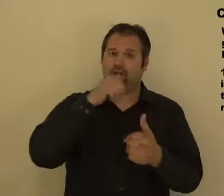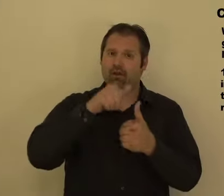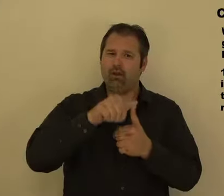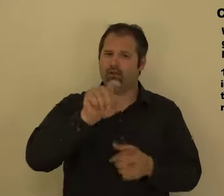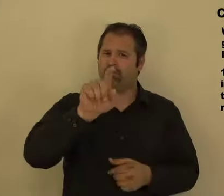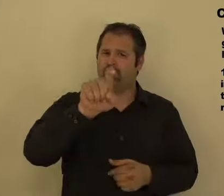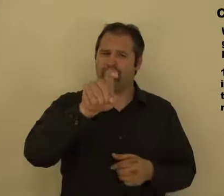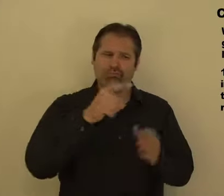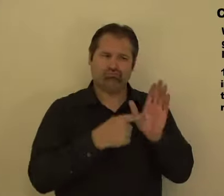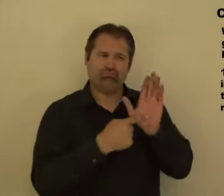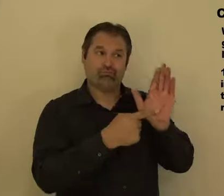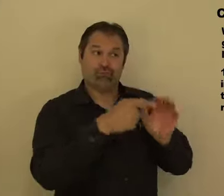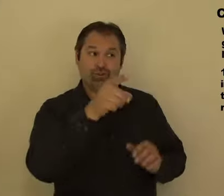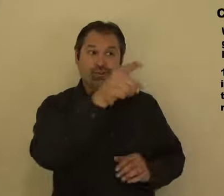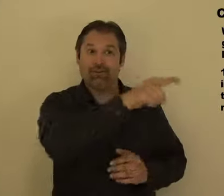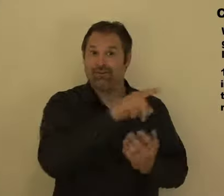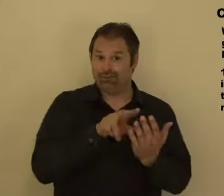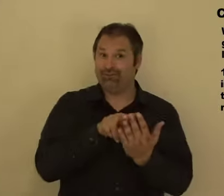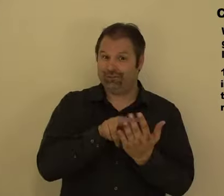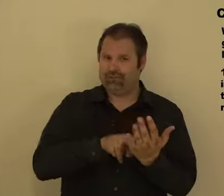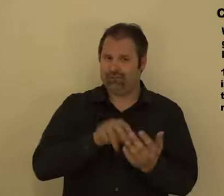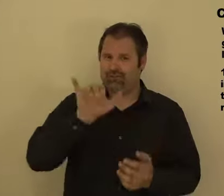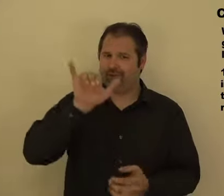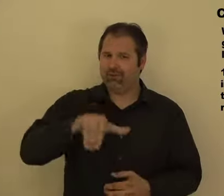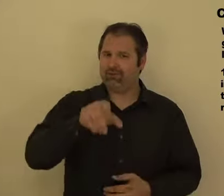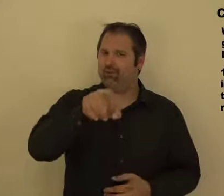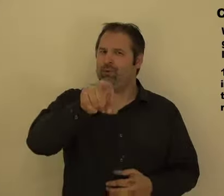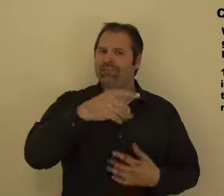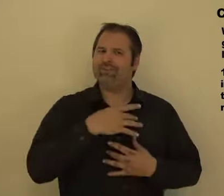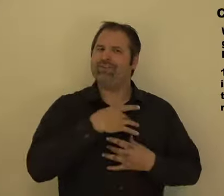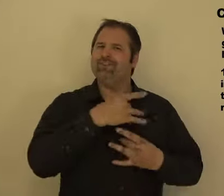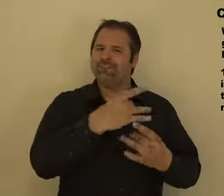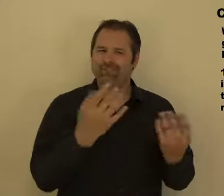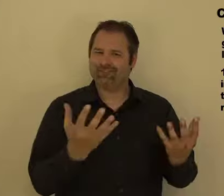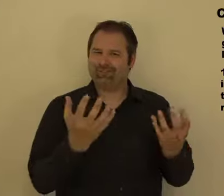and give them a brief description of your qualification to do that job.